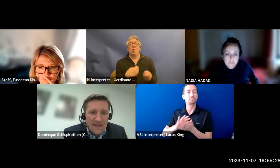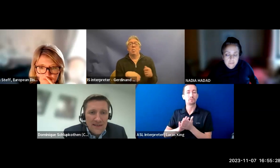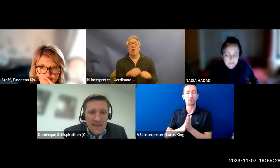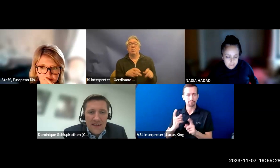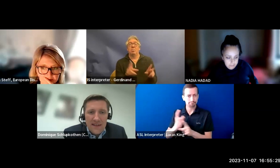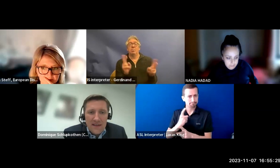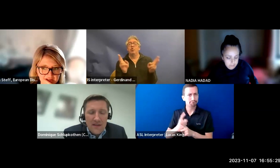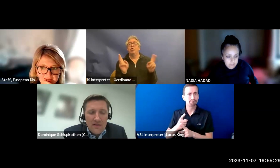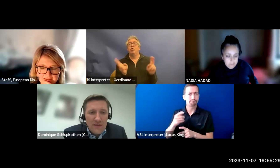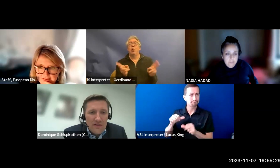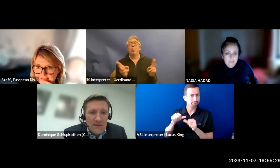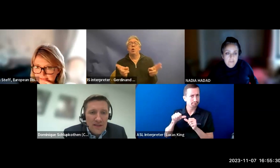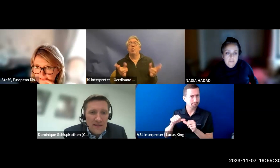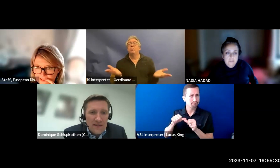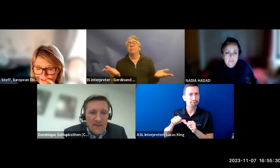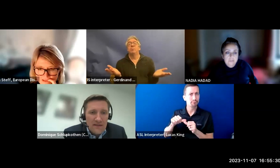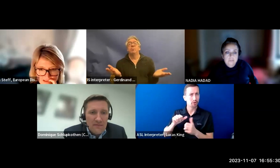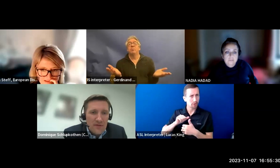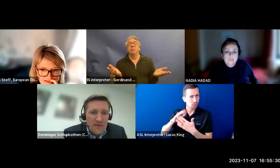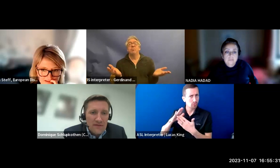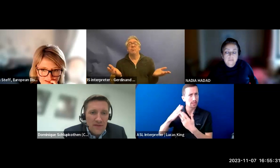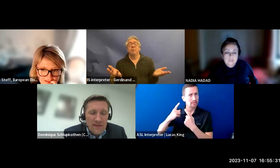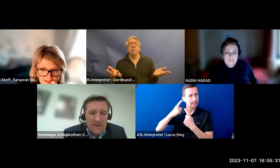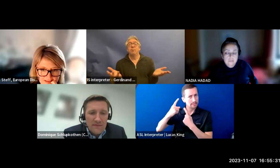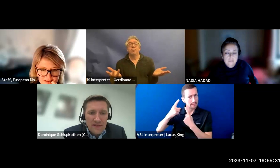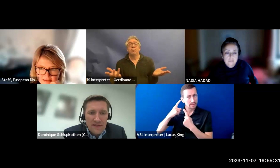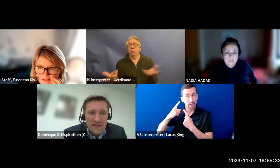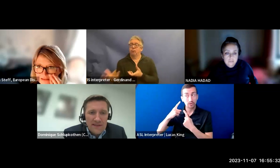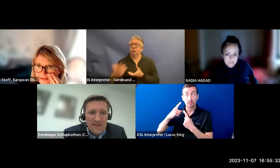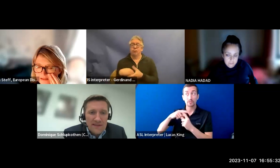and including organisations of Persons with Disabilities